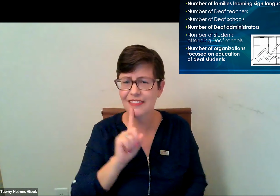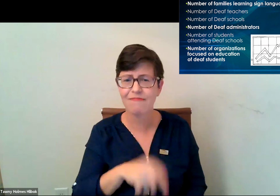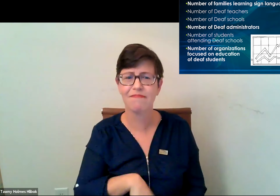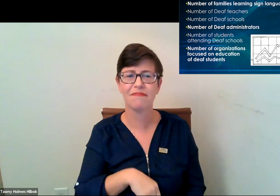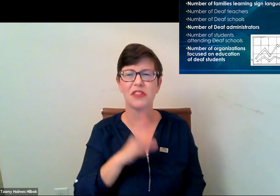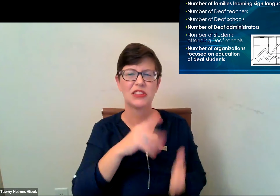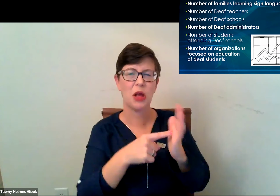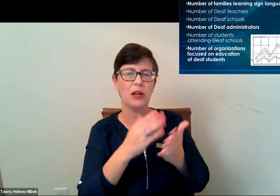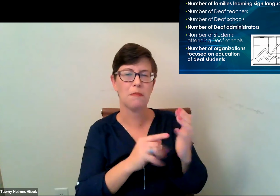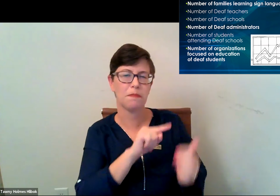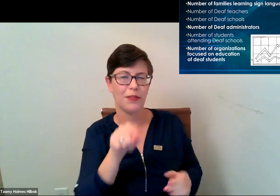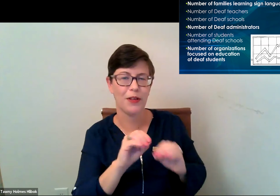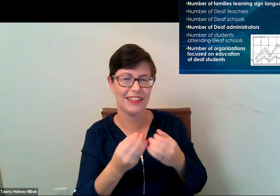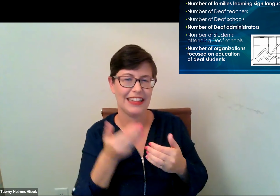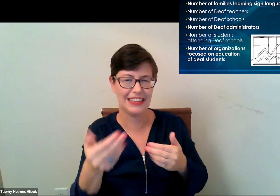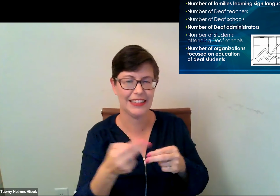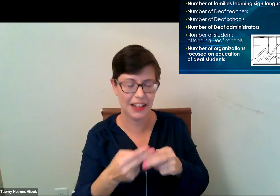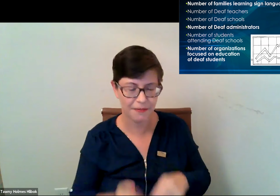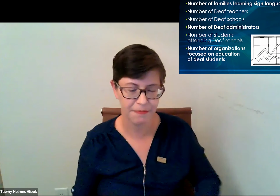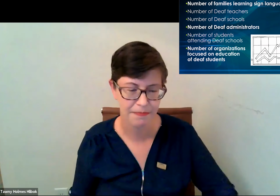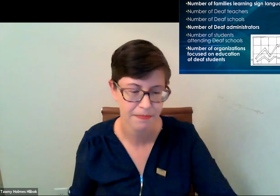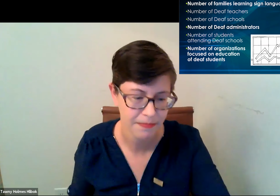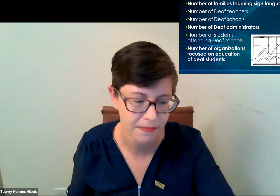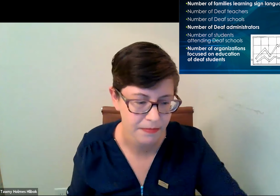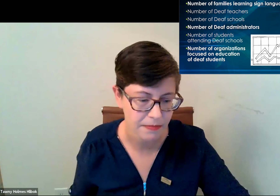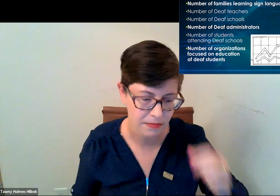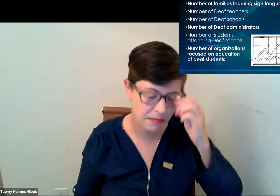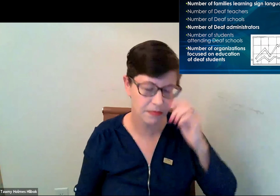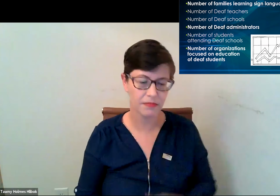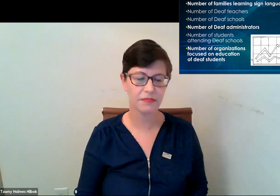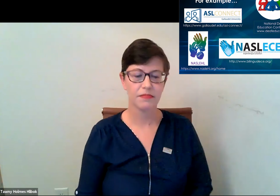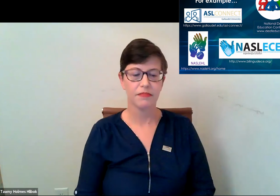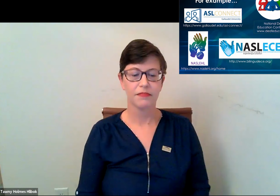students on a national level, so we're seeing multiple organizations again we're focusing